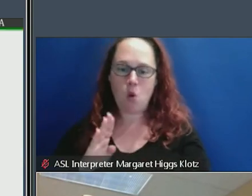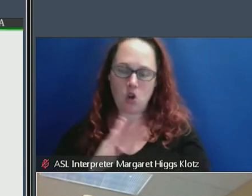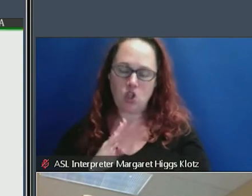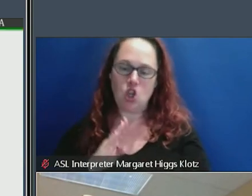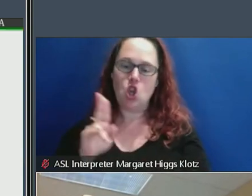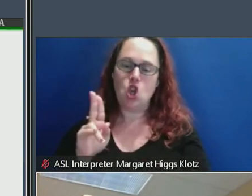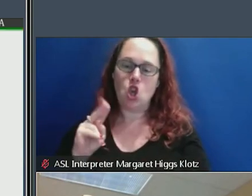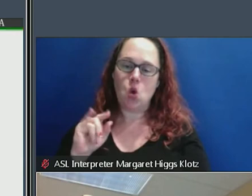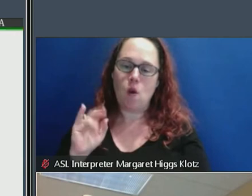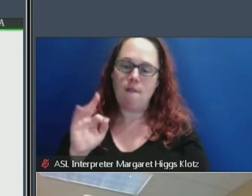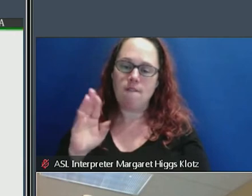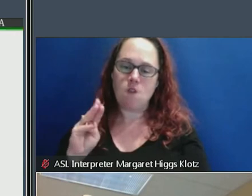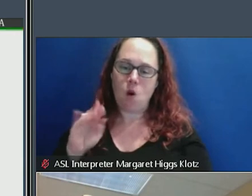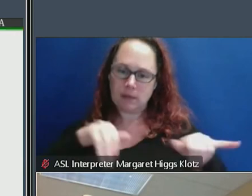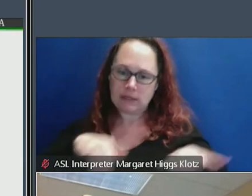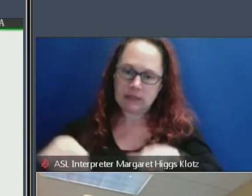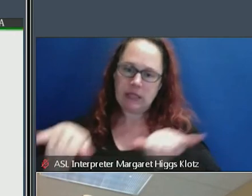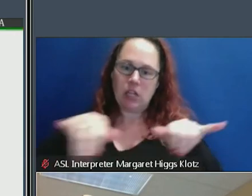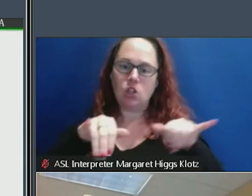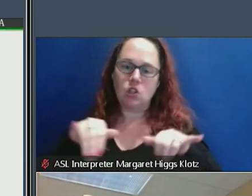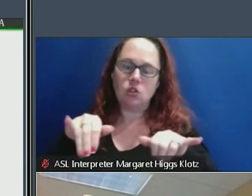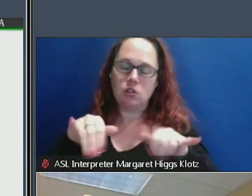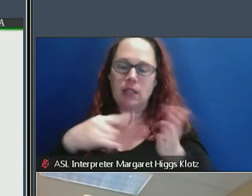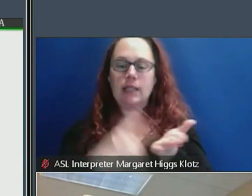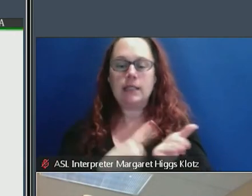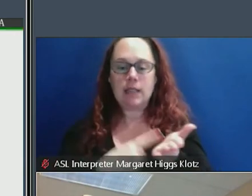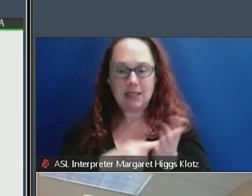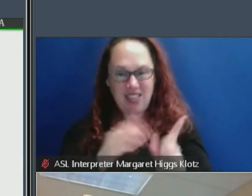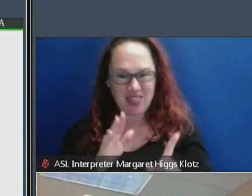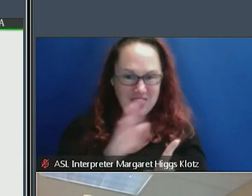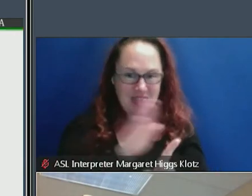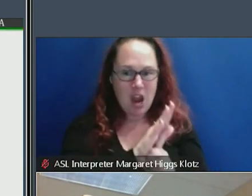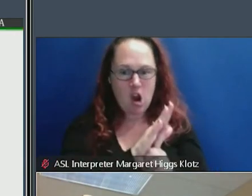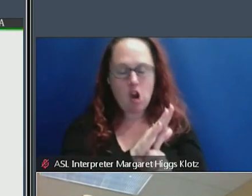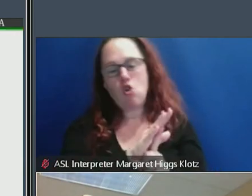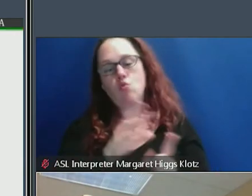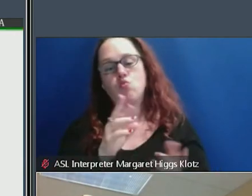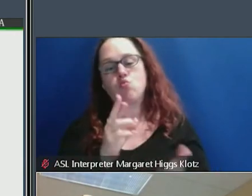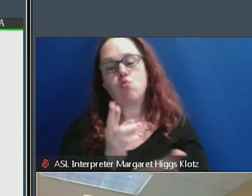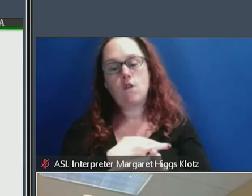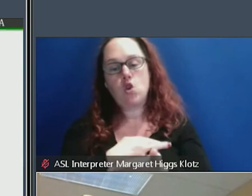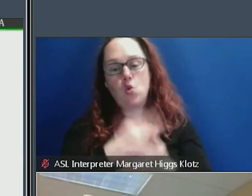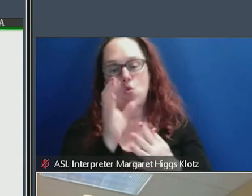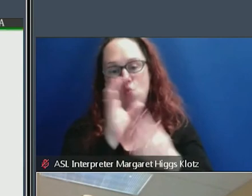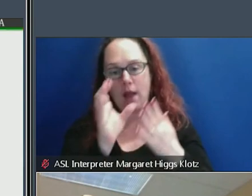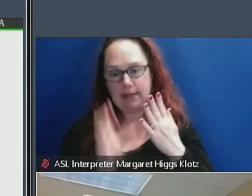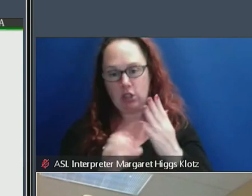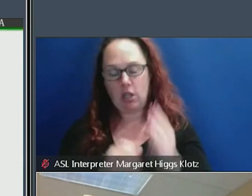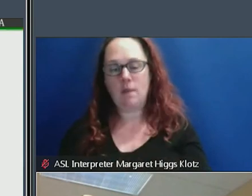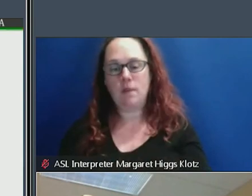it talks about the plenty boards review criteria on a page 14 of the uniform standards,